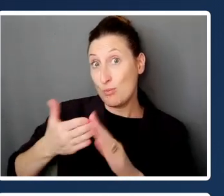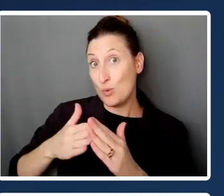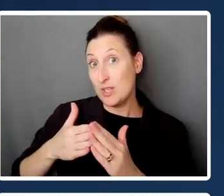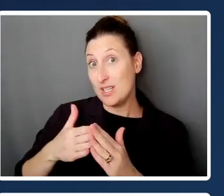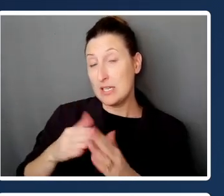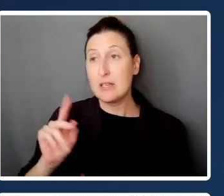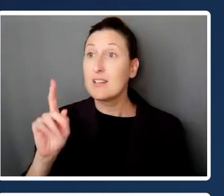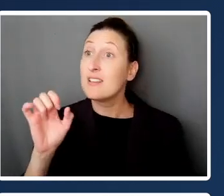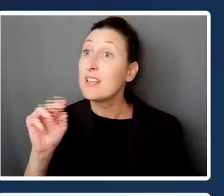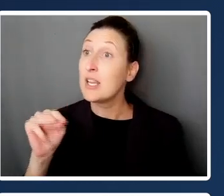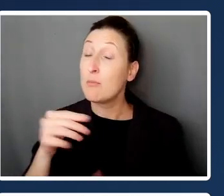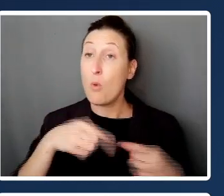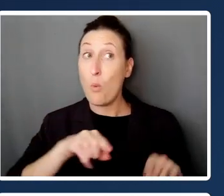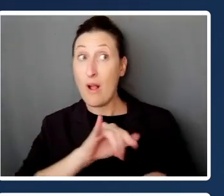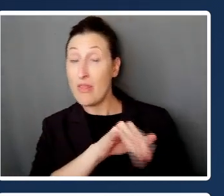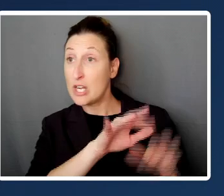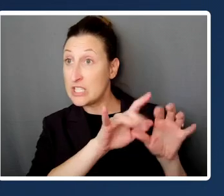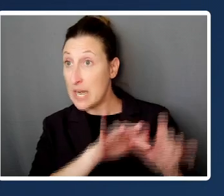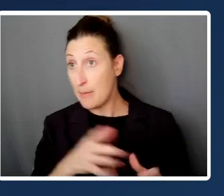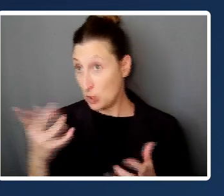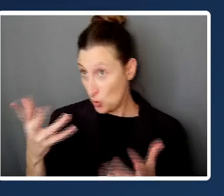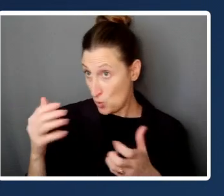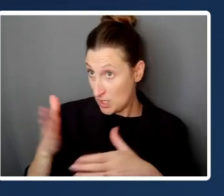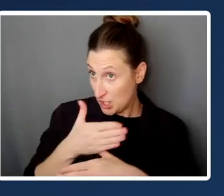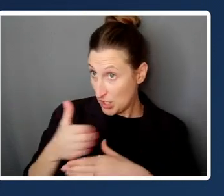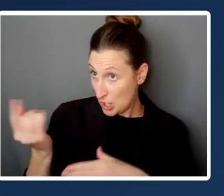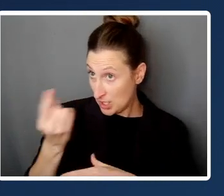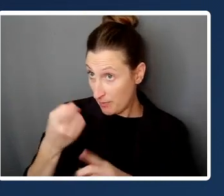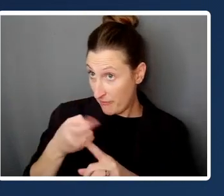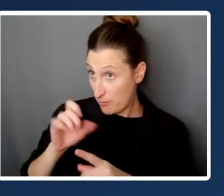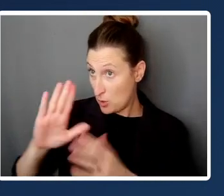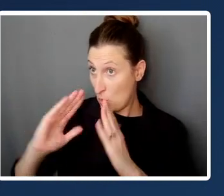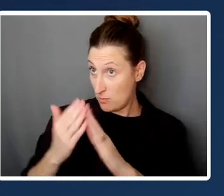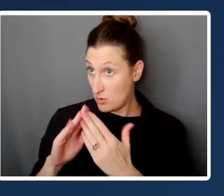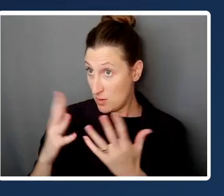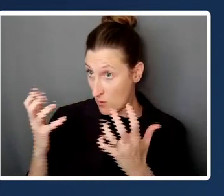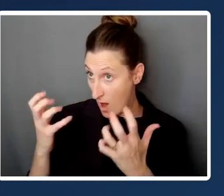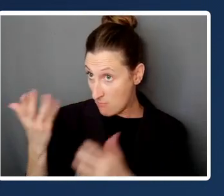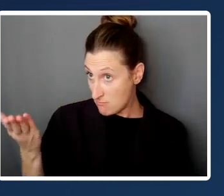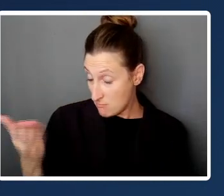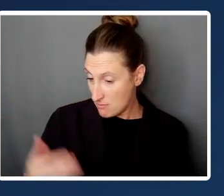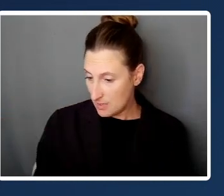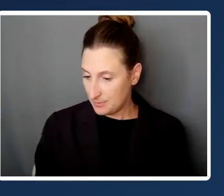typing, do you have anything you might share from your community? Kim Robledo-Diga: You know, having a child that's